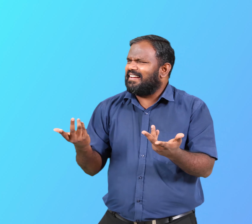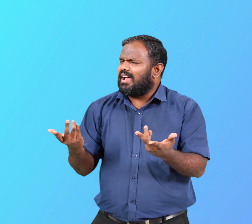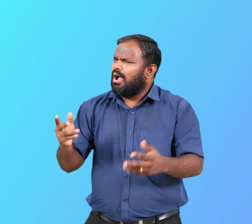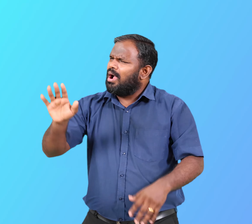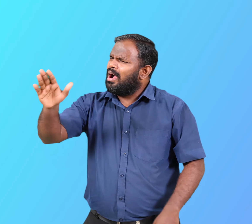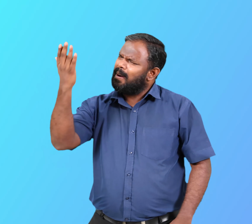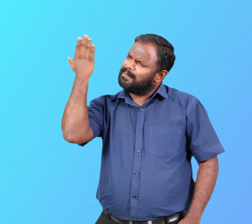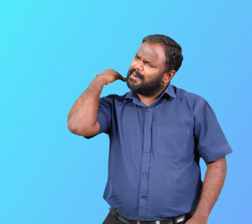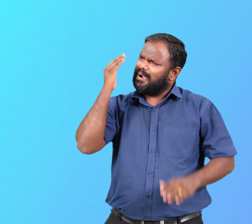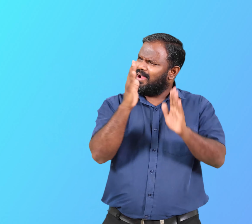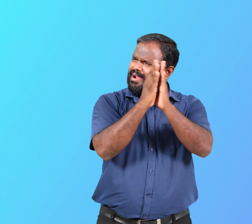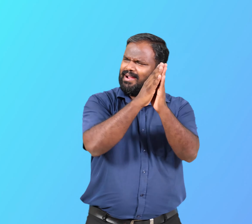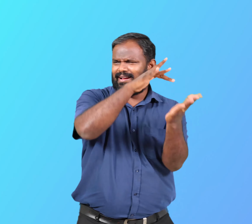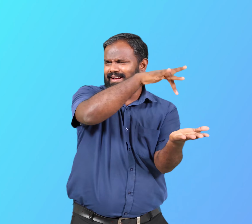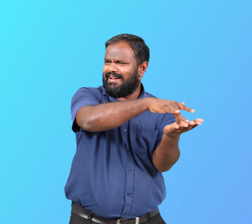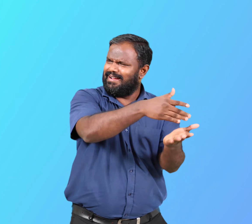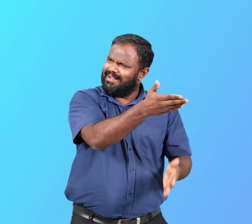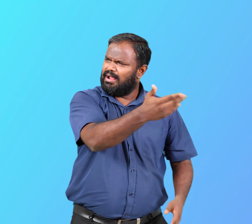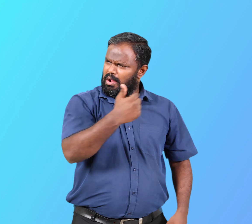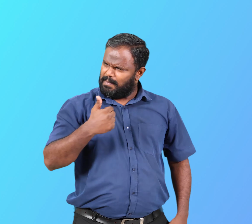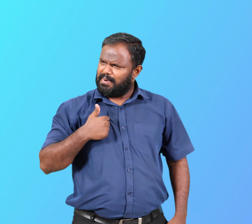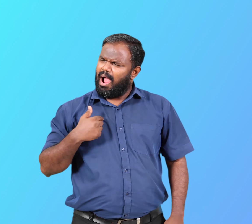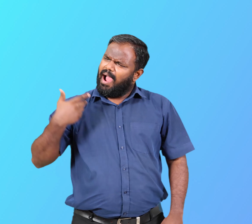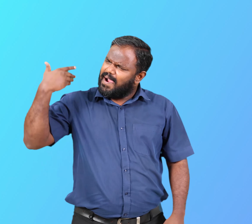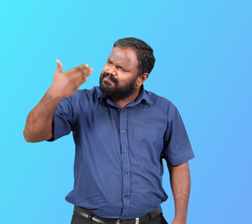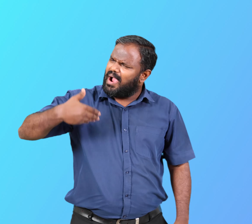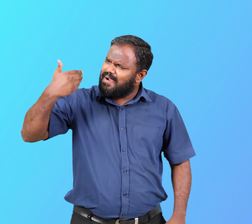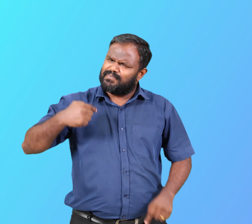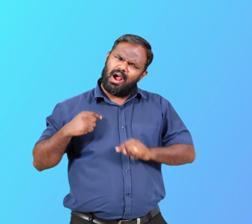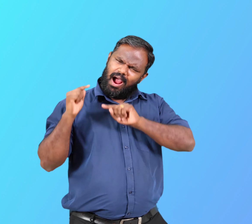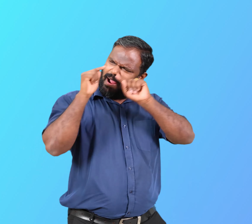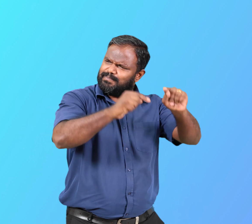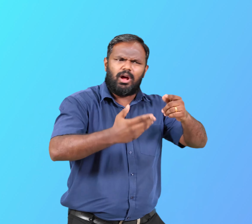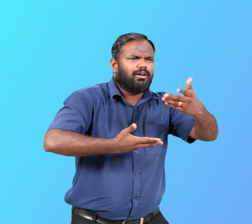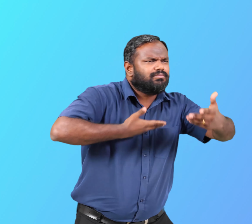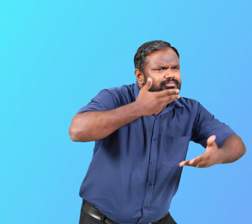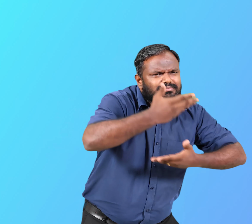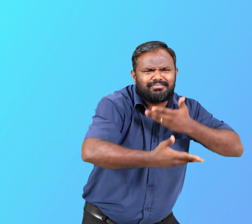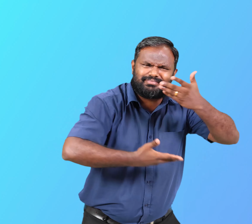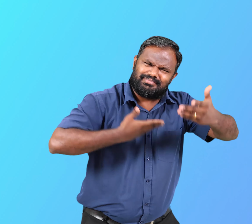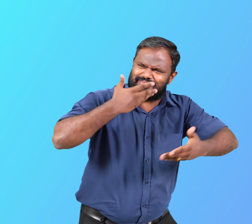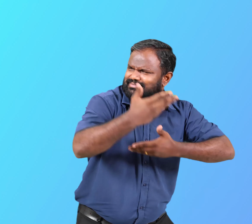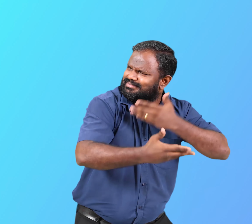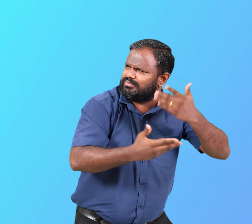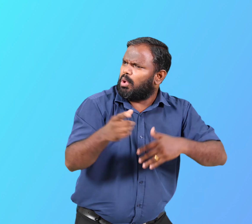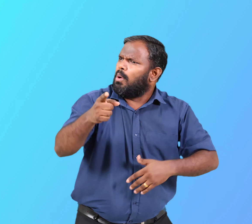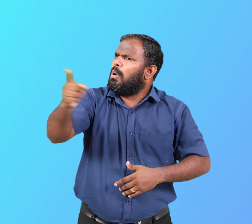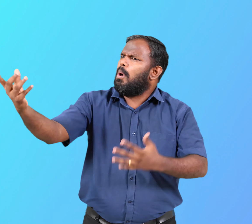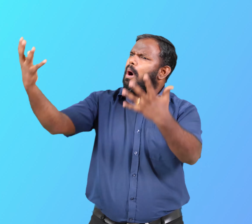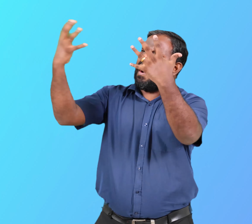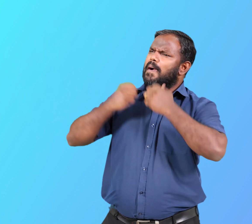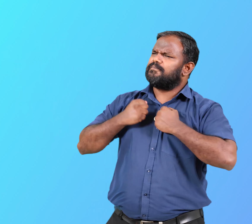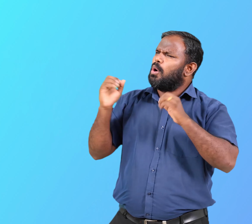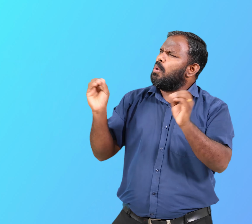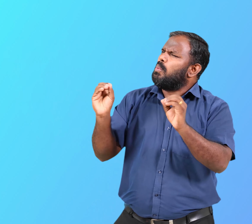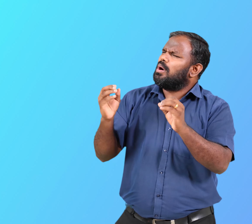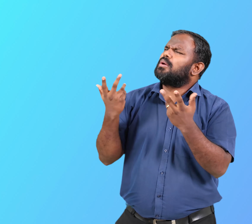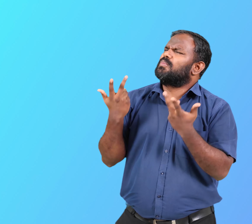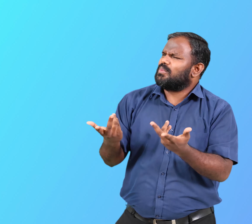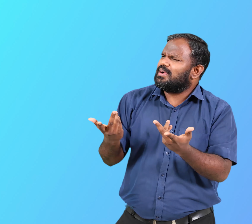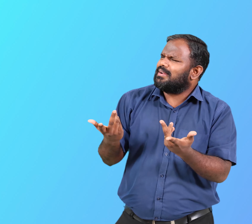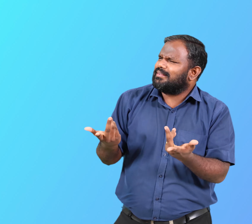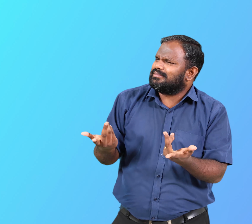I sat in the Temple area teaching every day. Why didn’t you arrest me there?